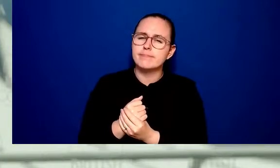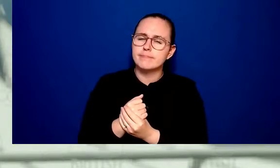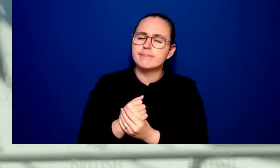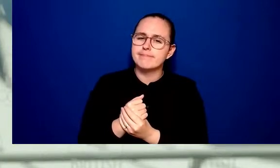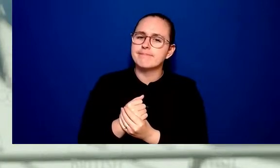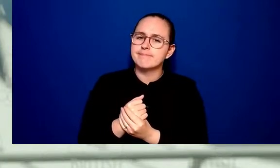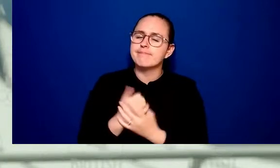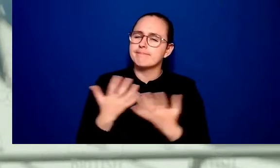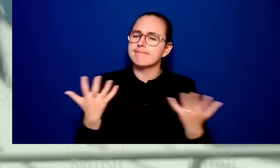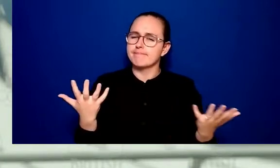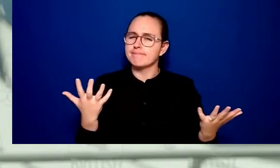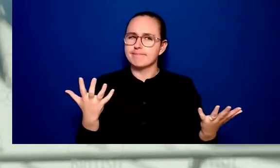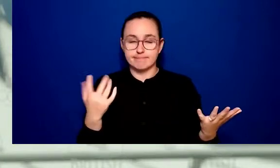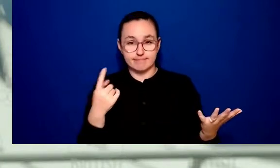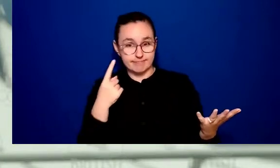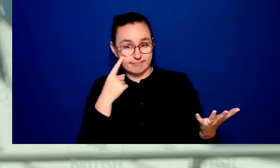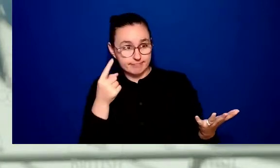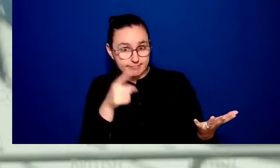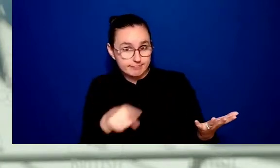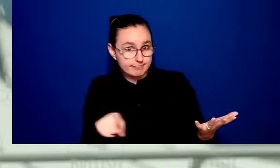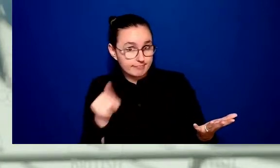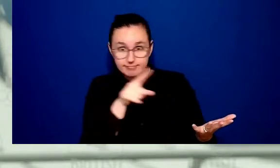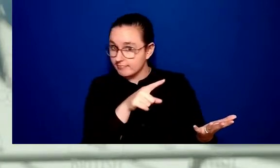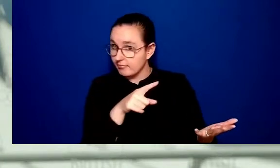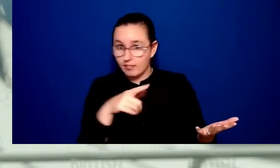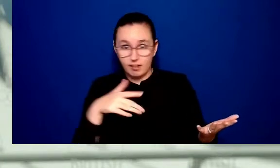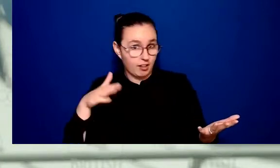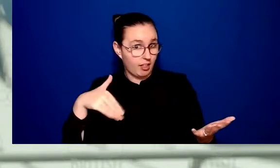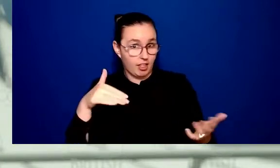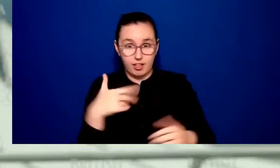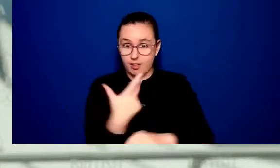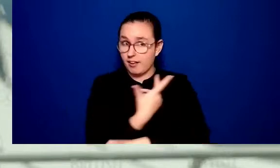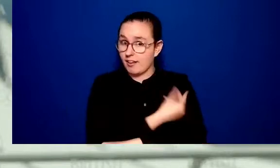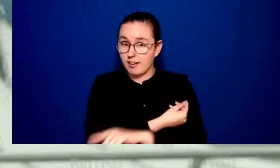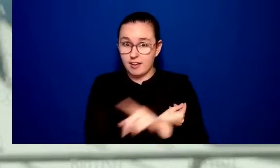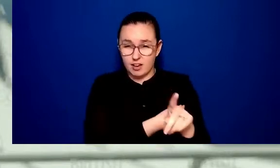are not vaccinated, getting really sick with this virus. This virus has changed. It's